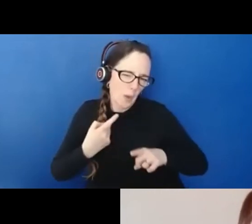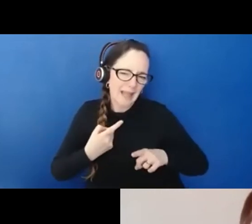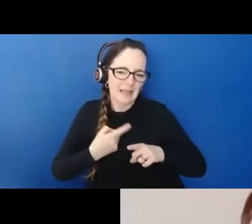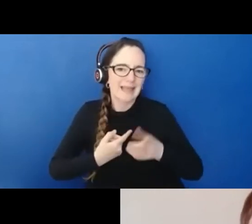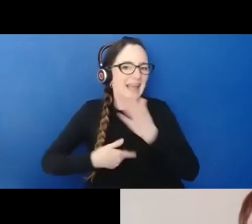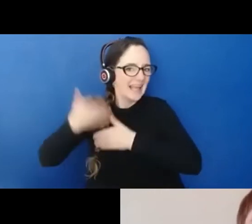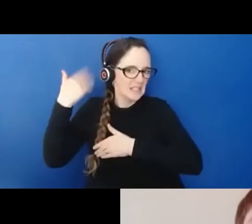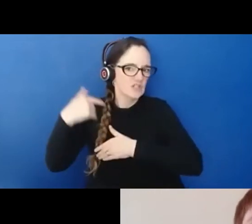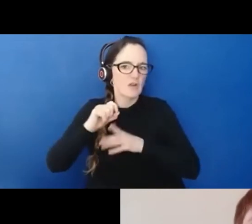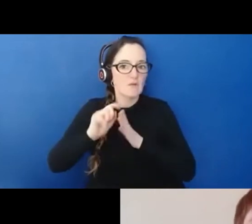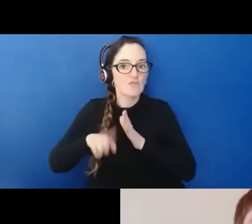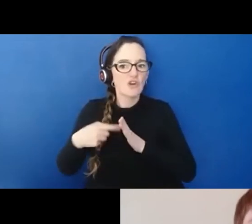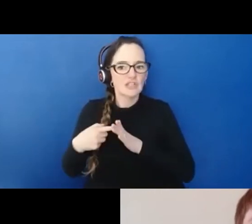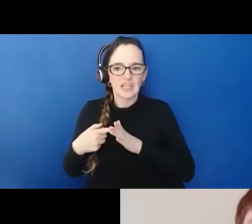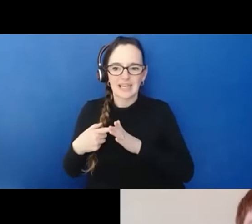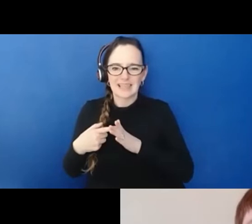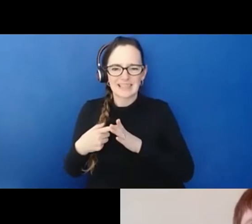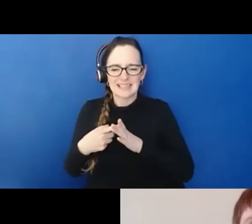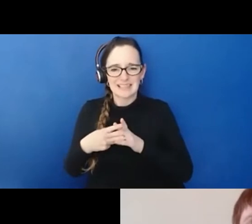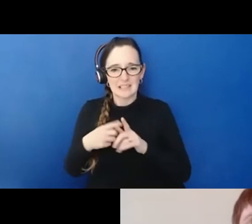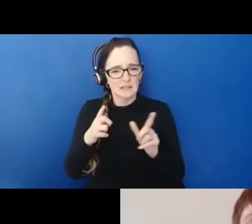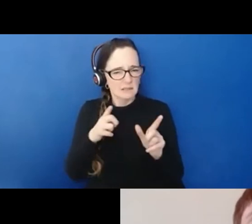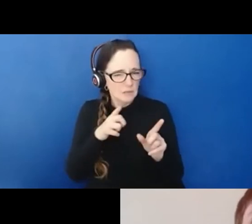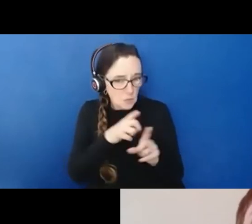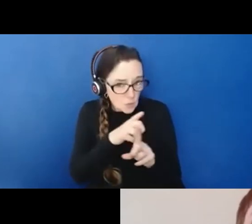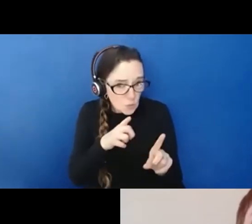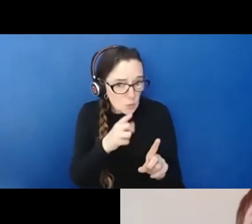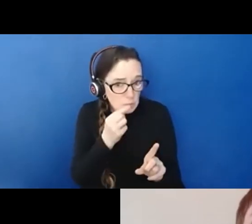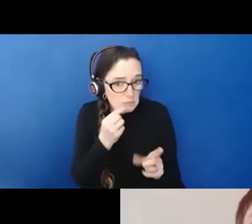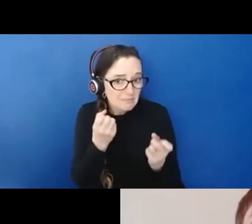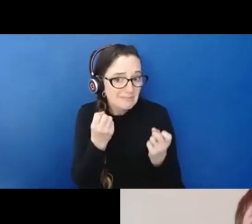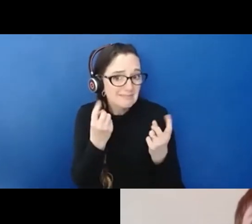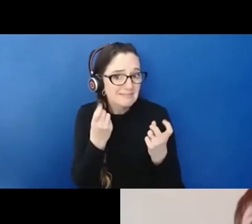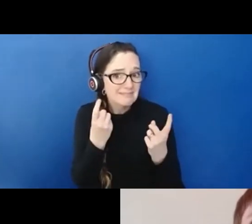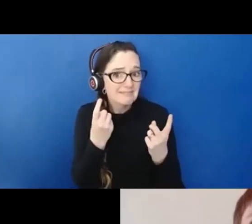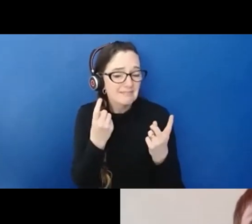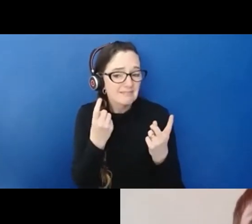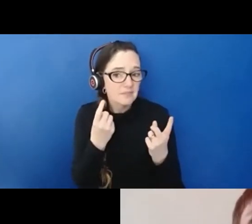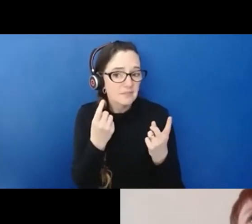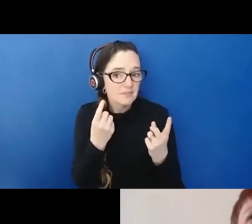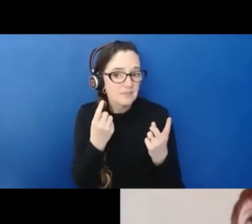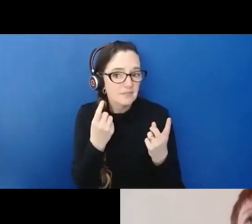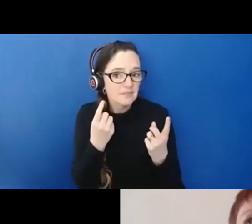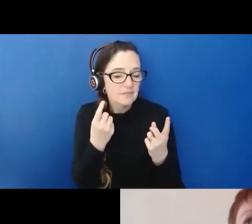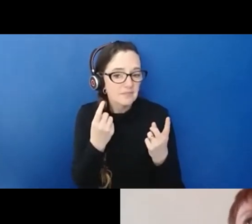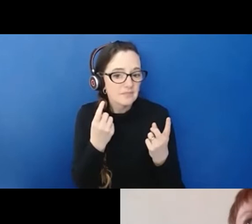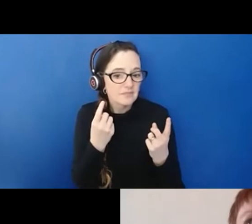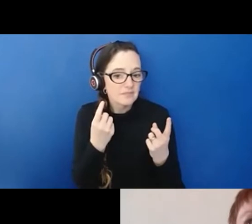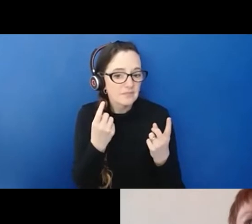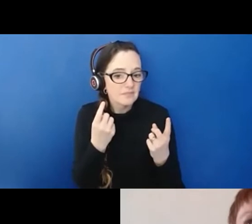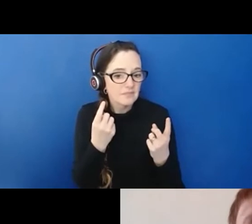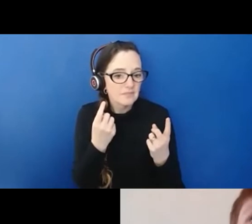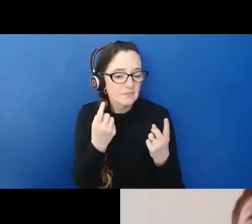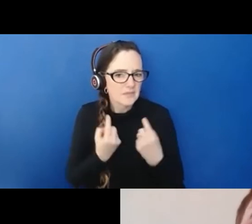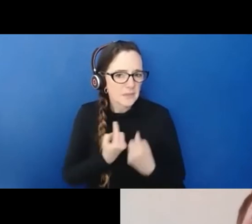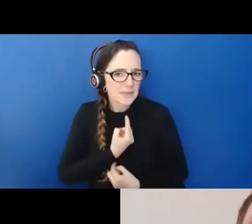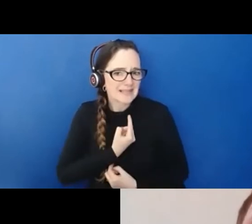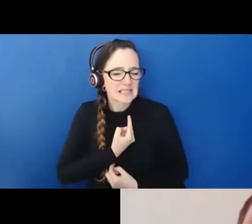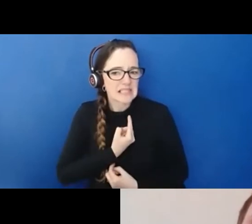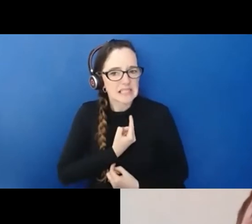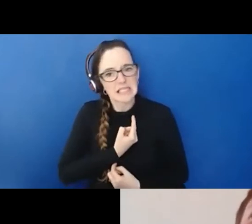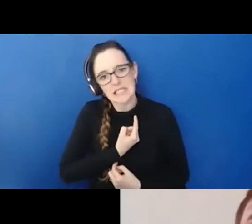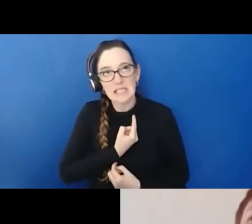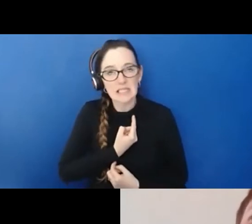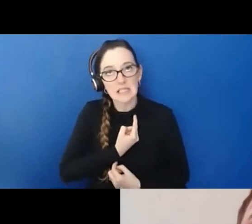you can sort of maybe understand where I think and I think this is actually traditional to